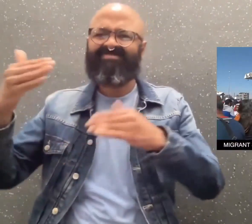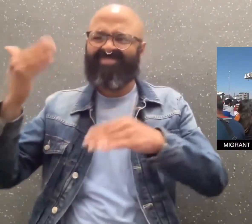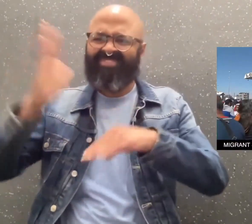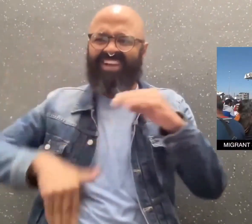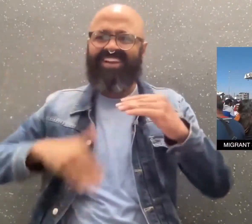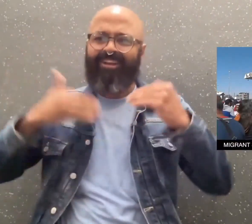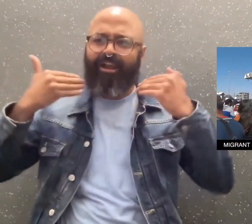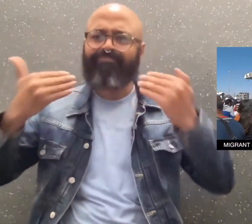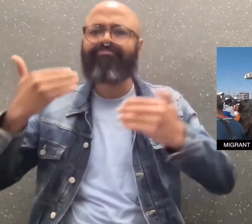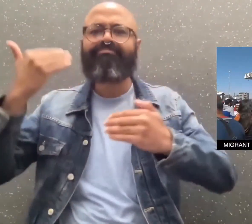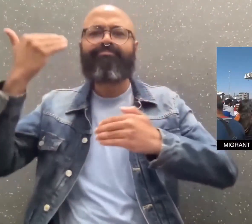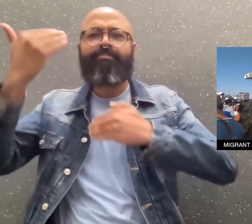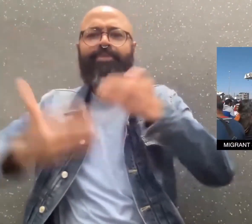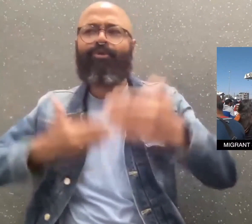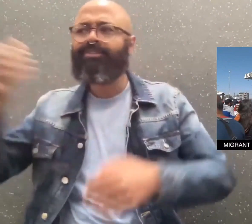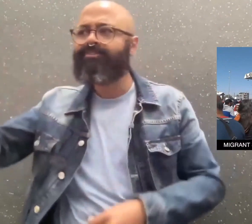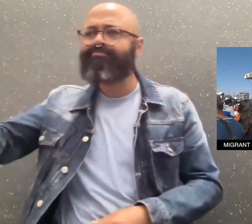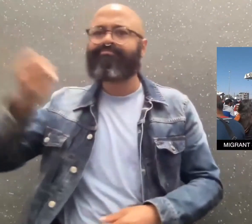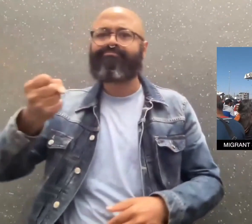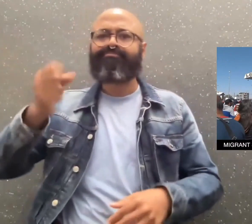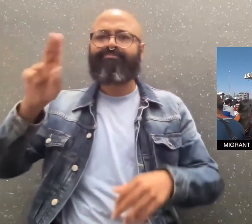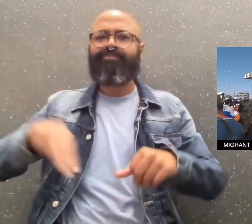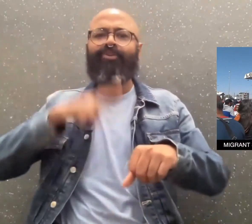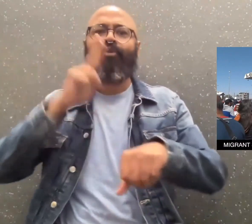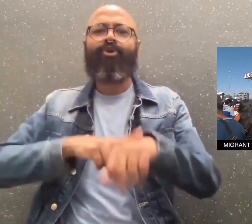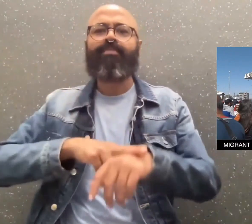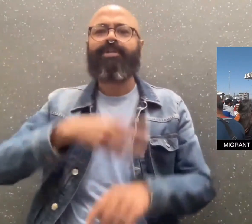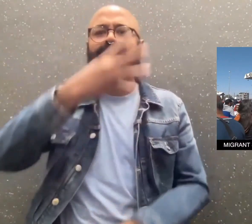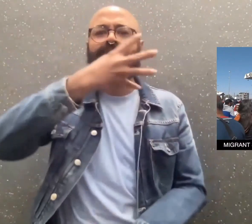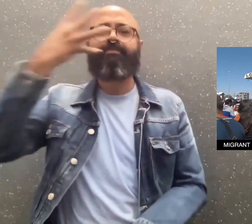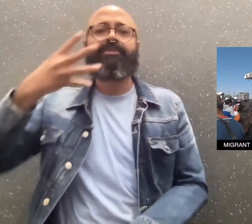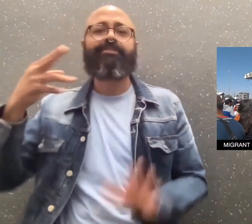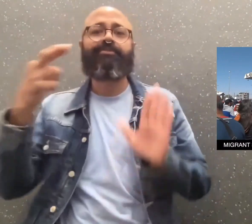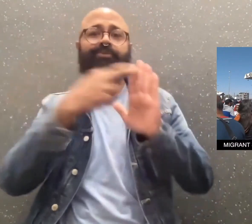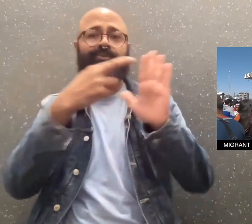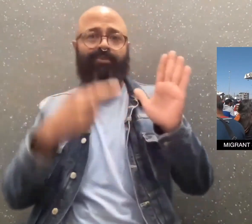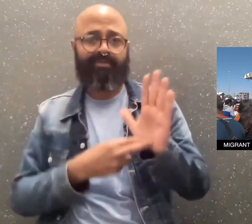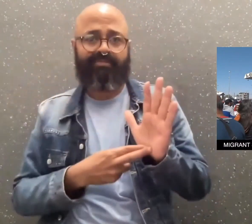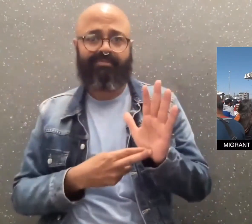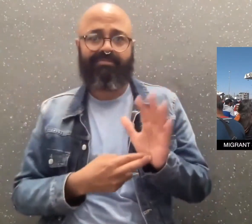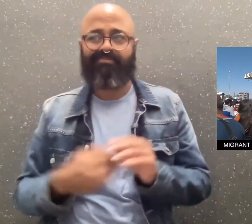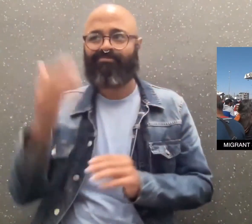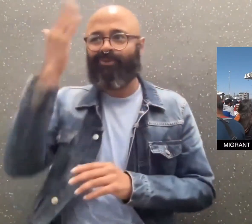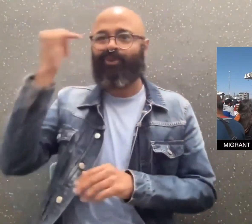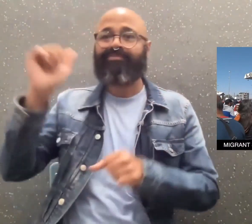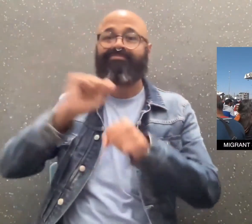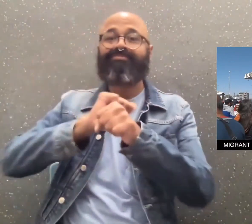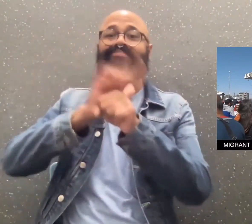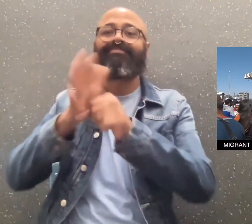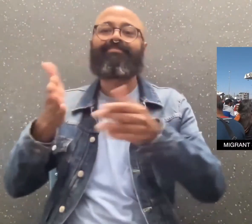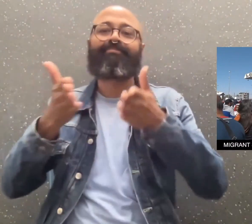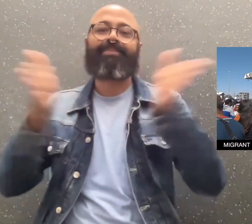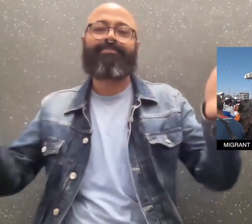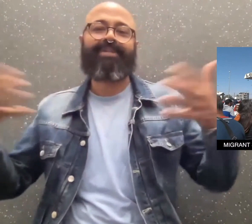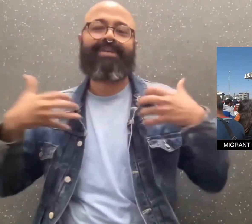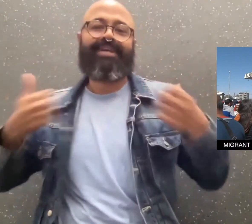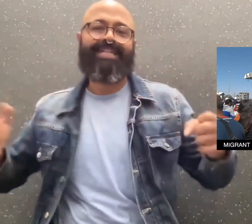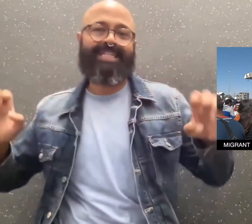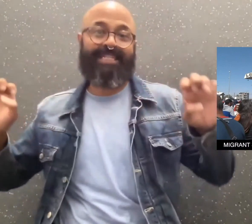migrants rather than processing them under normal immigration rules because of the pandemic public health emergency.